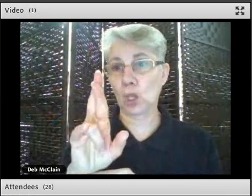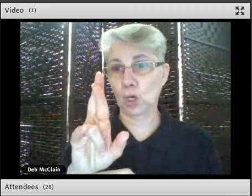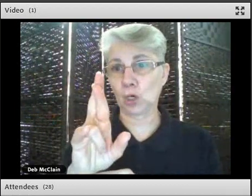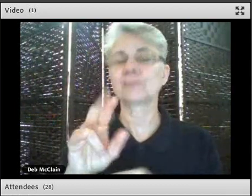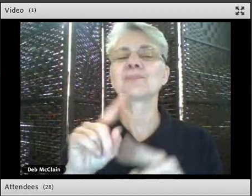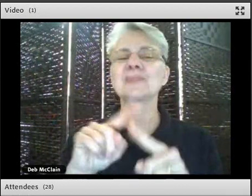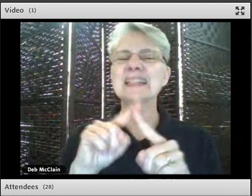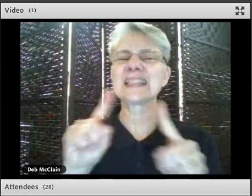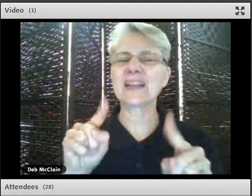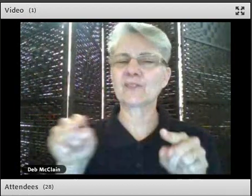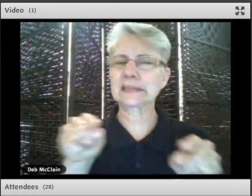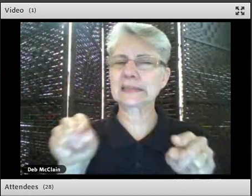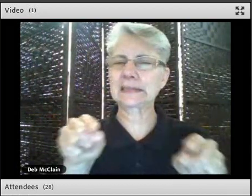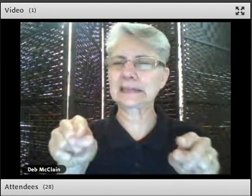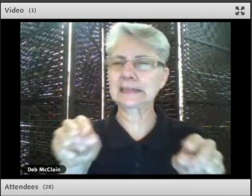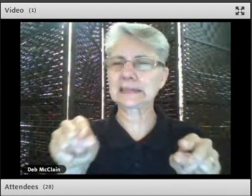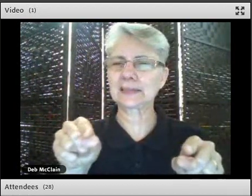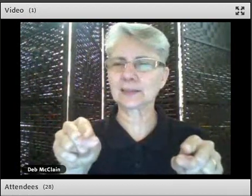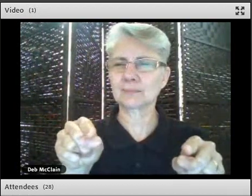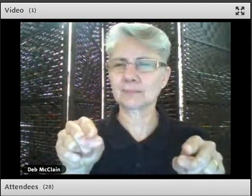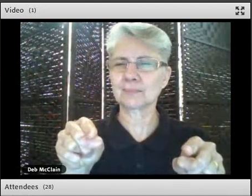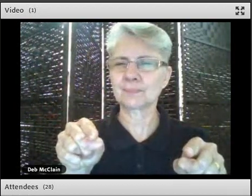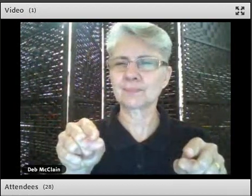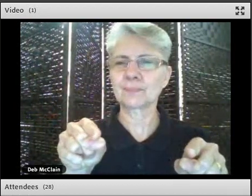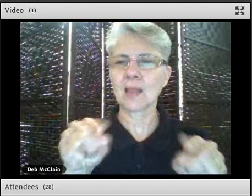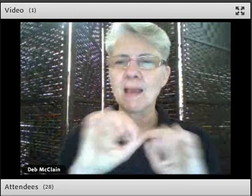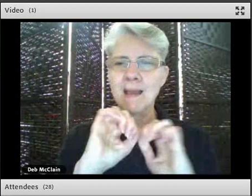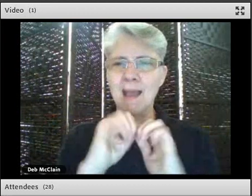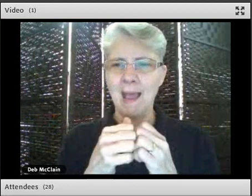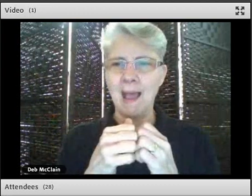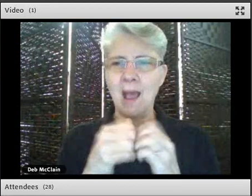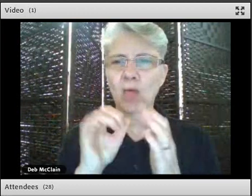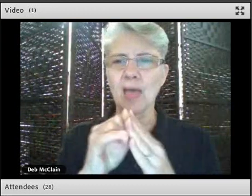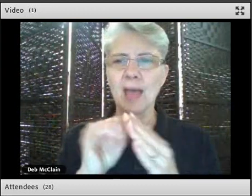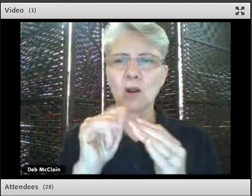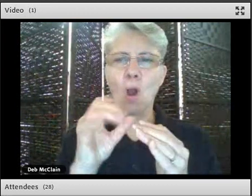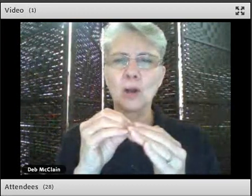and that's why we've got this distinction between narrator and storyteller.